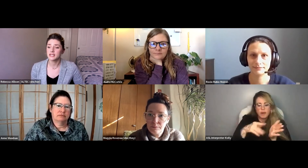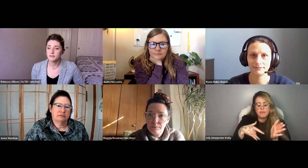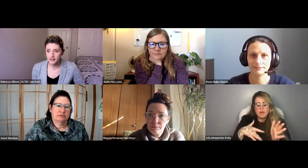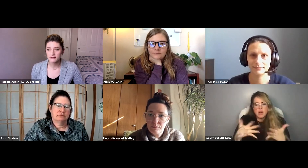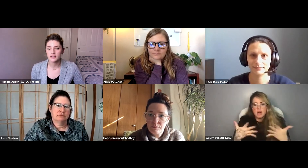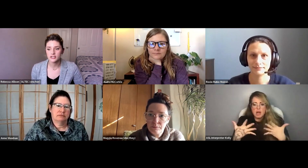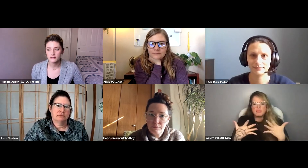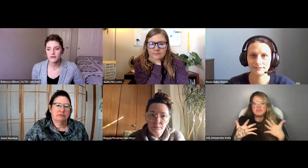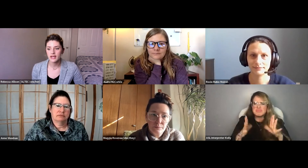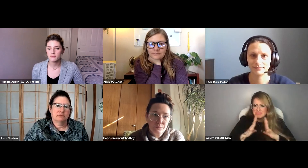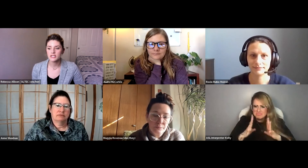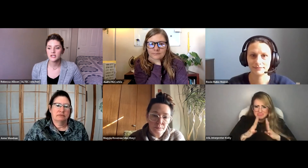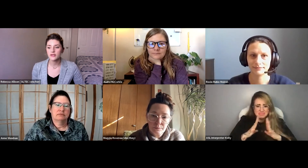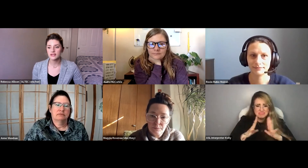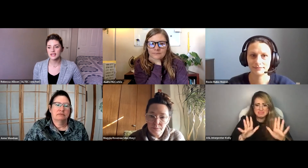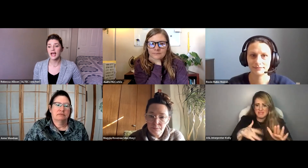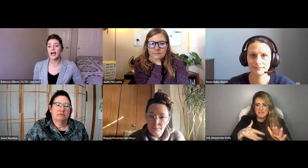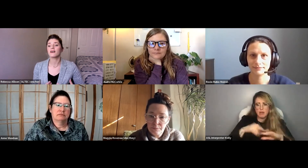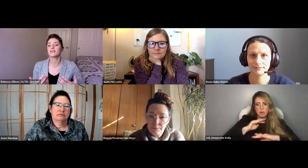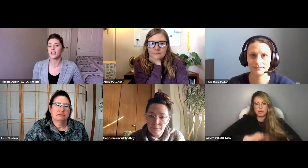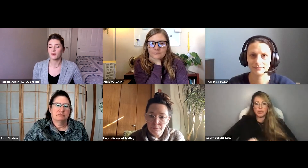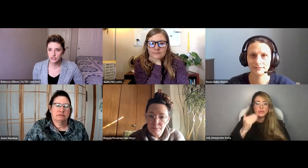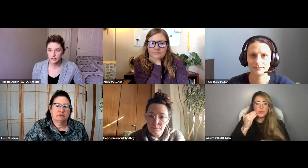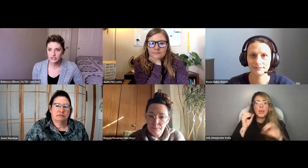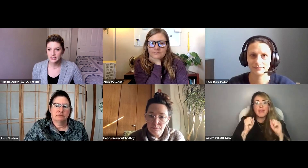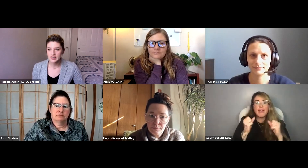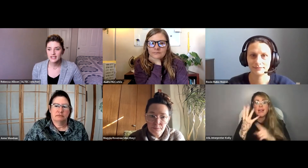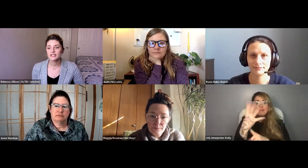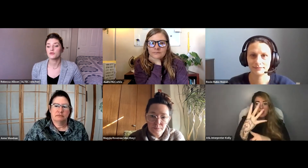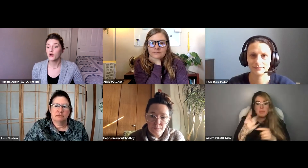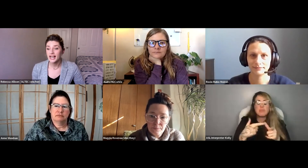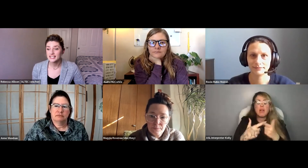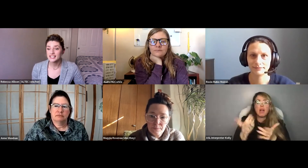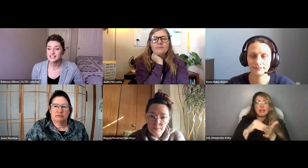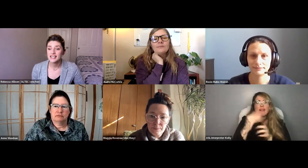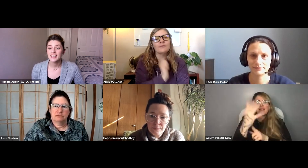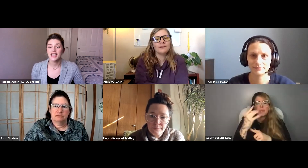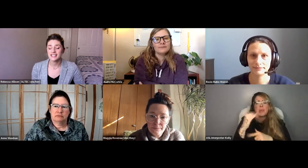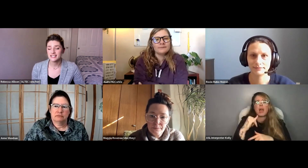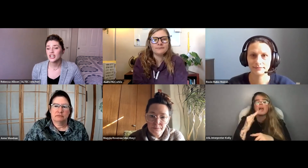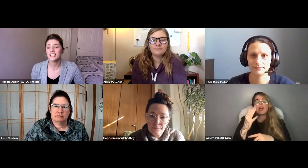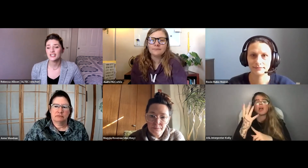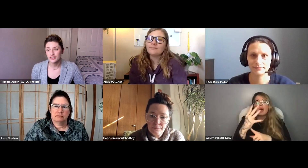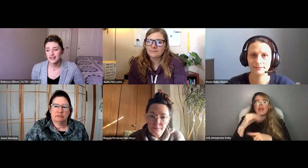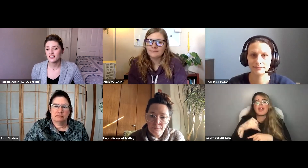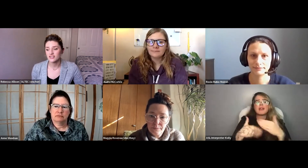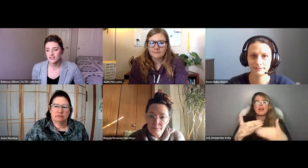beneficial for them to know that they have the opportunity to practice and change their answers.